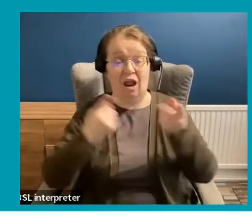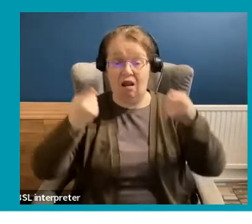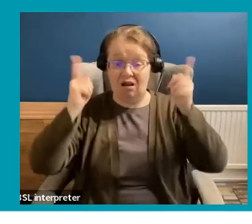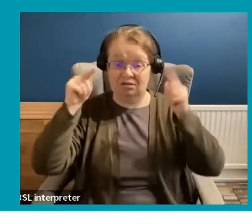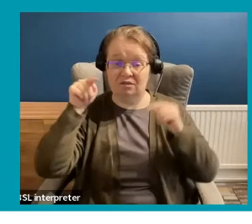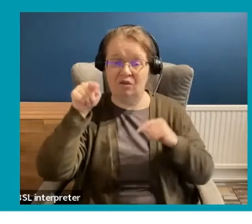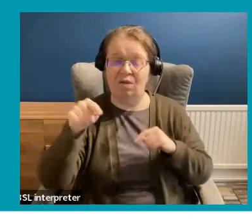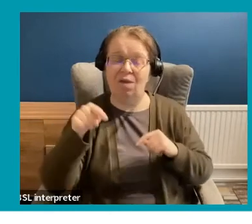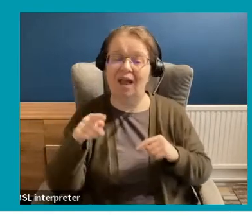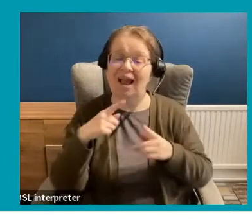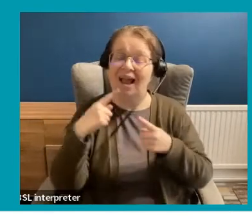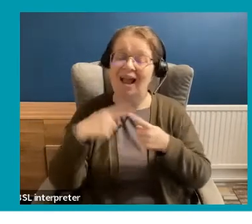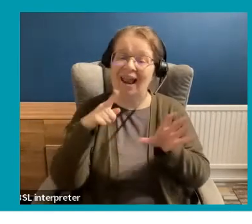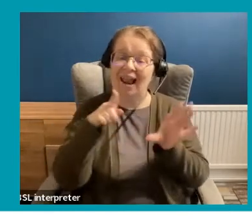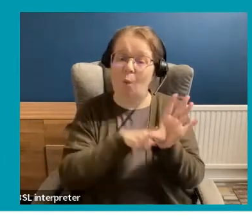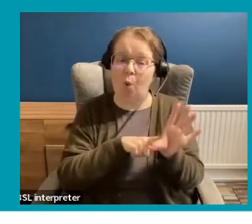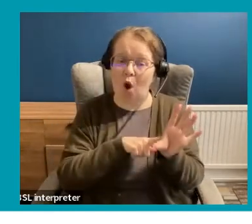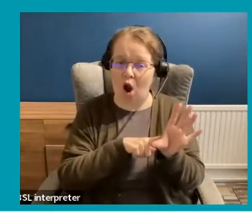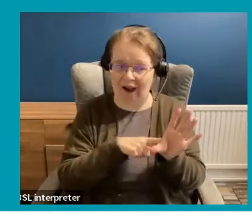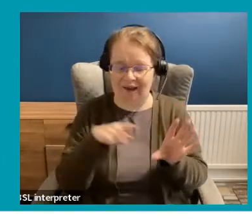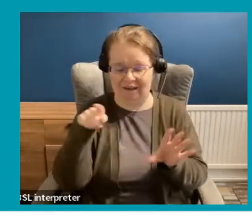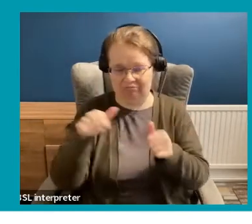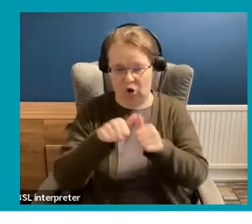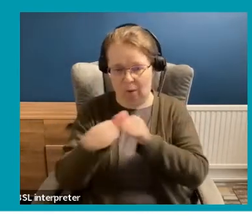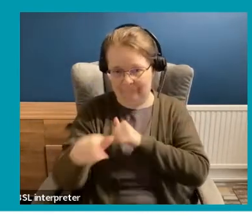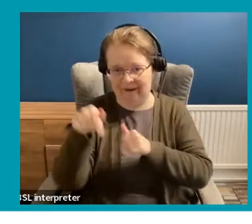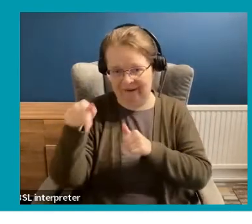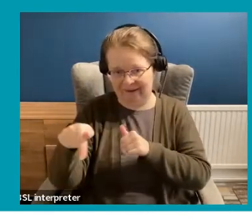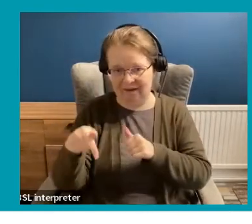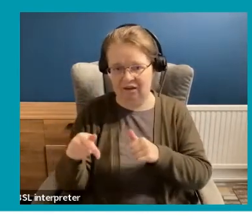EY actually moved away from submitting awards.